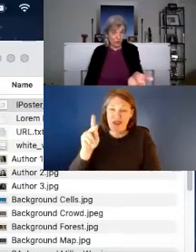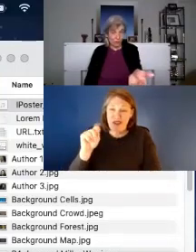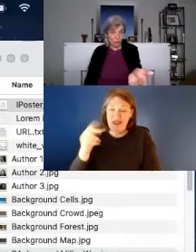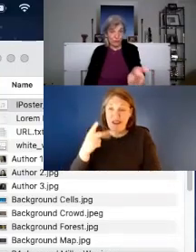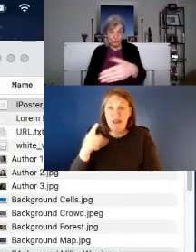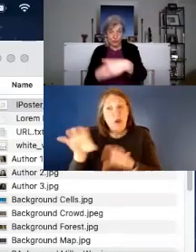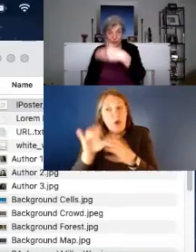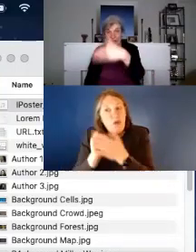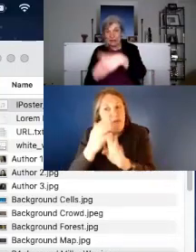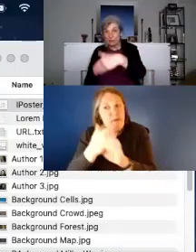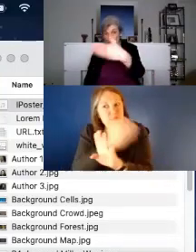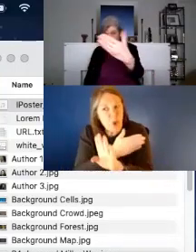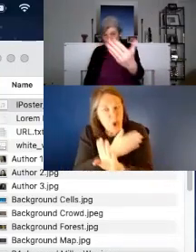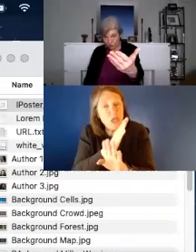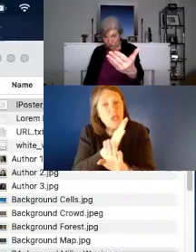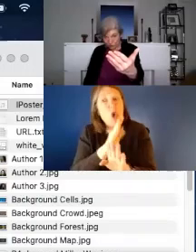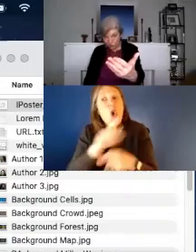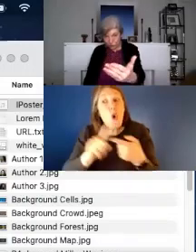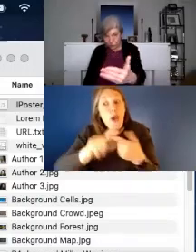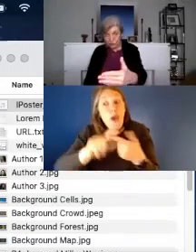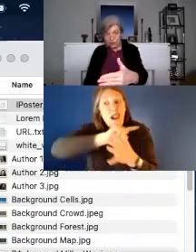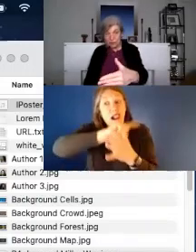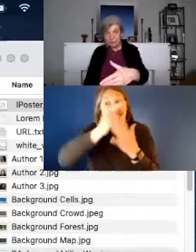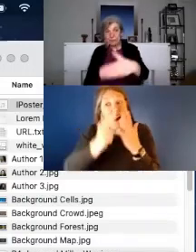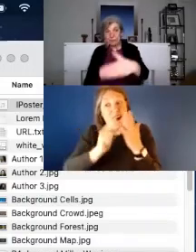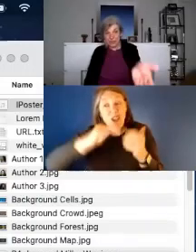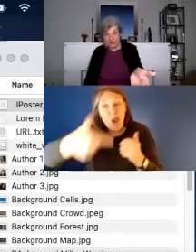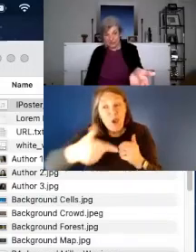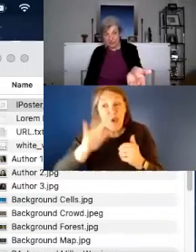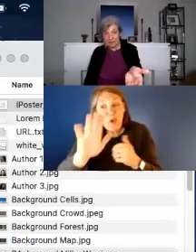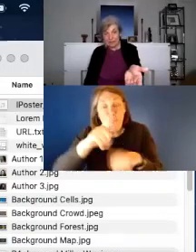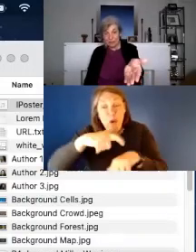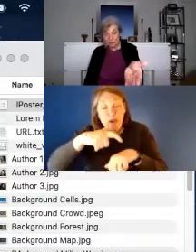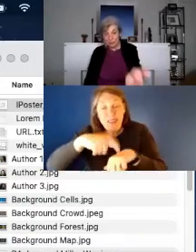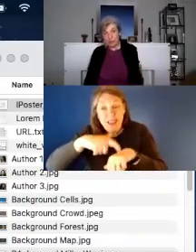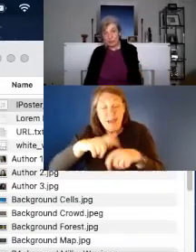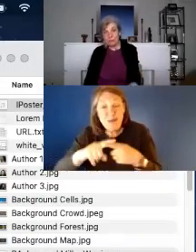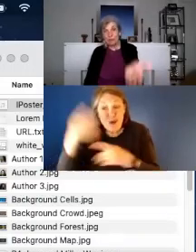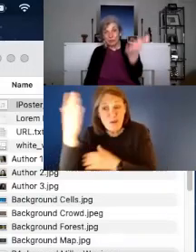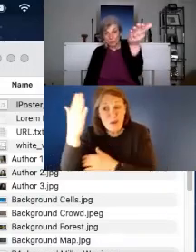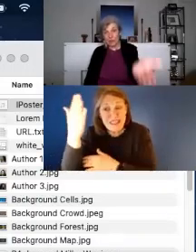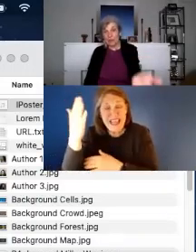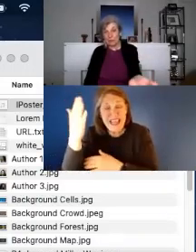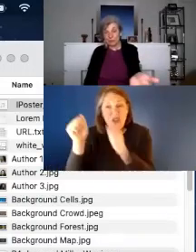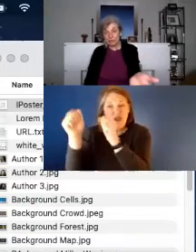that when it is your time to present, 07:28:44 you were just pulling it up from